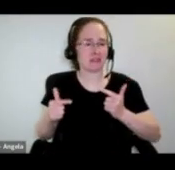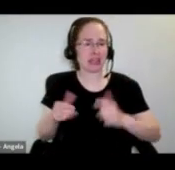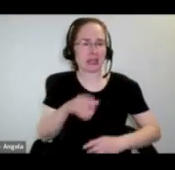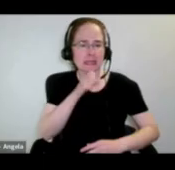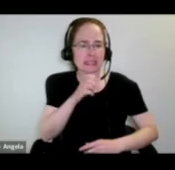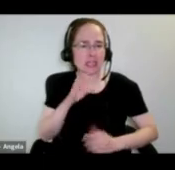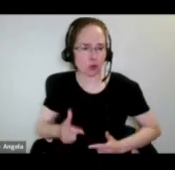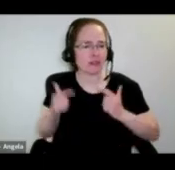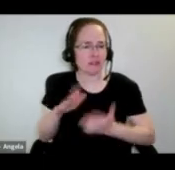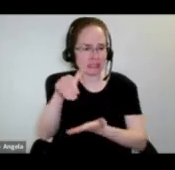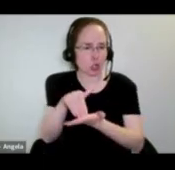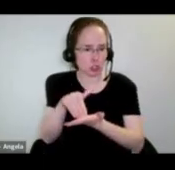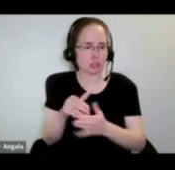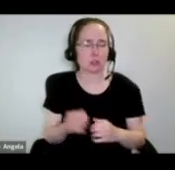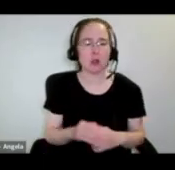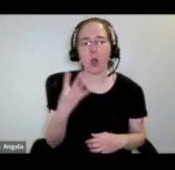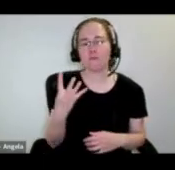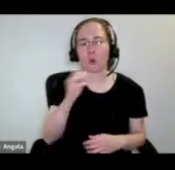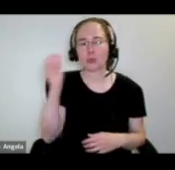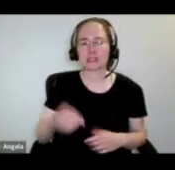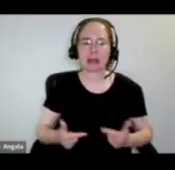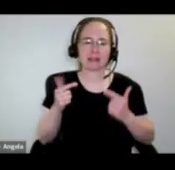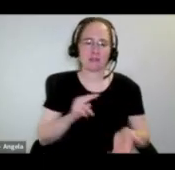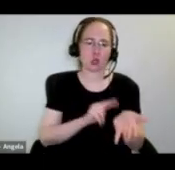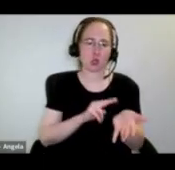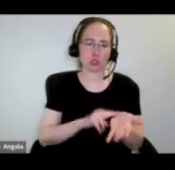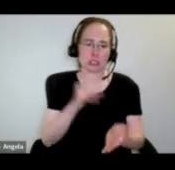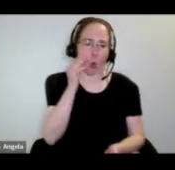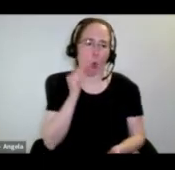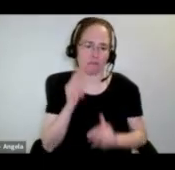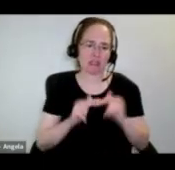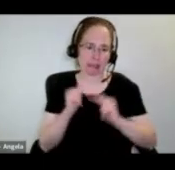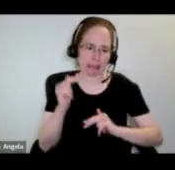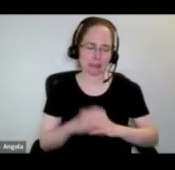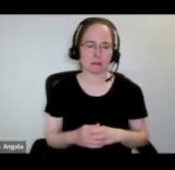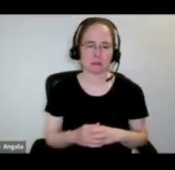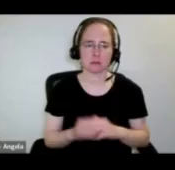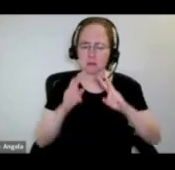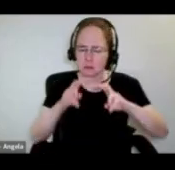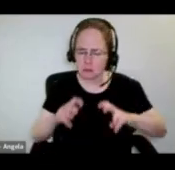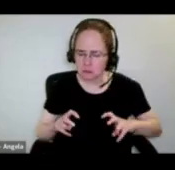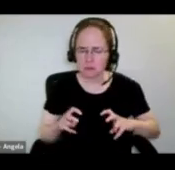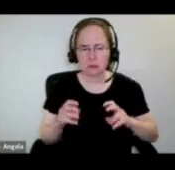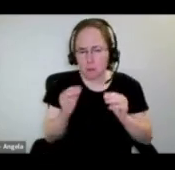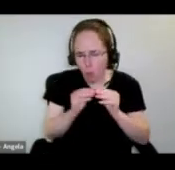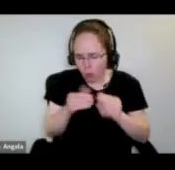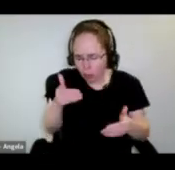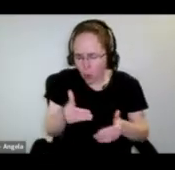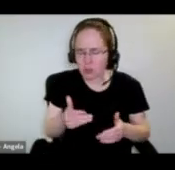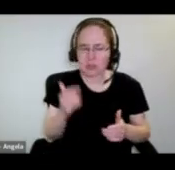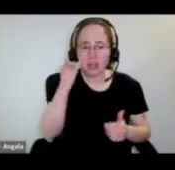Lindsay: Another 10% are in those assisted living, senior living centers, and then 4% in nursing facilities.